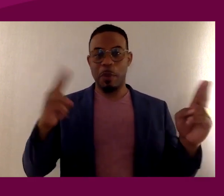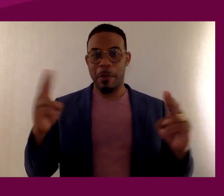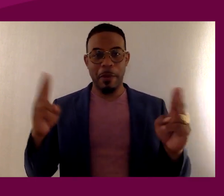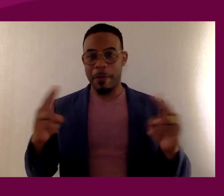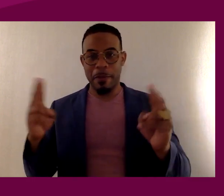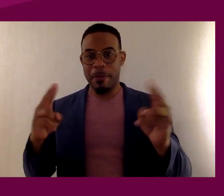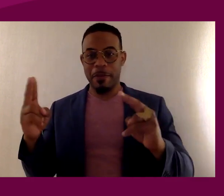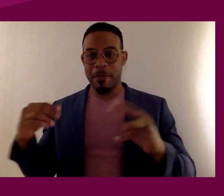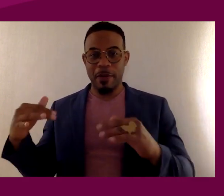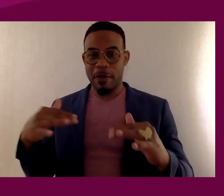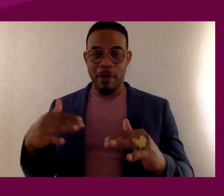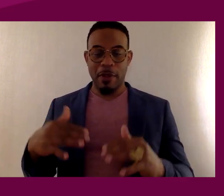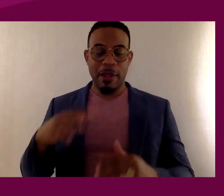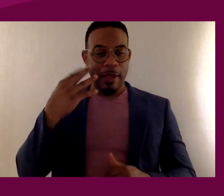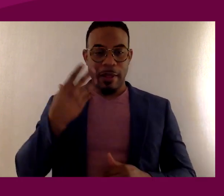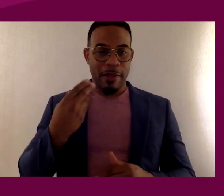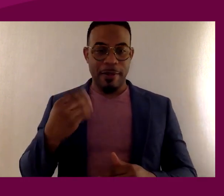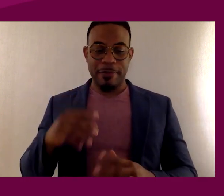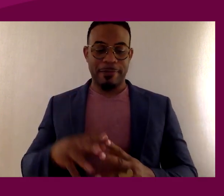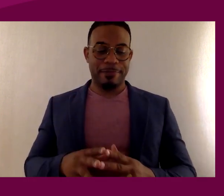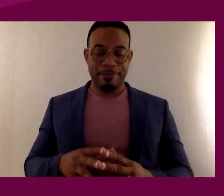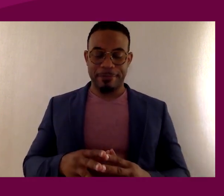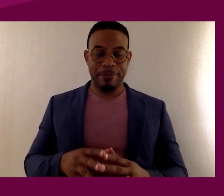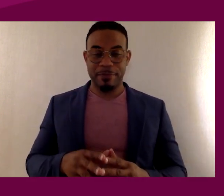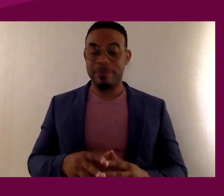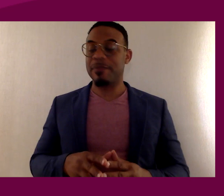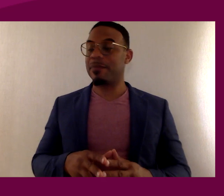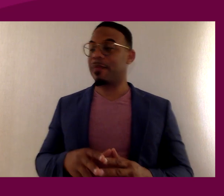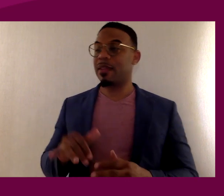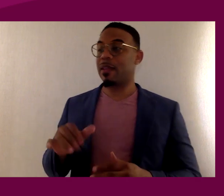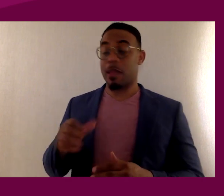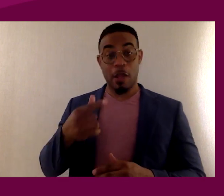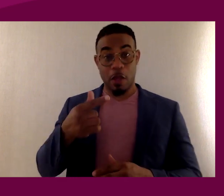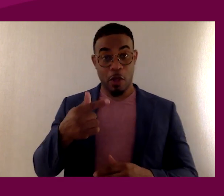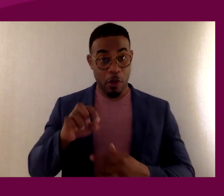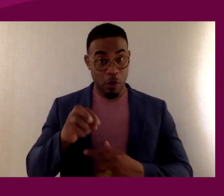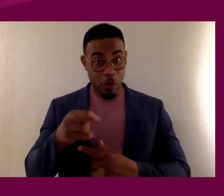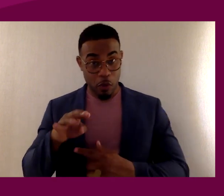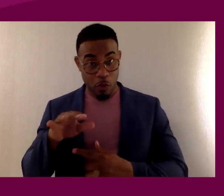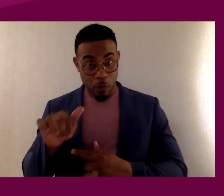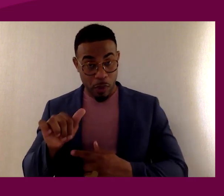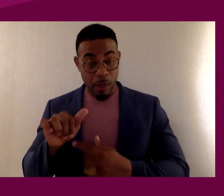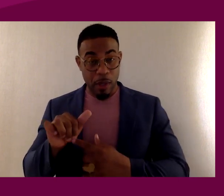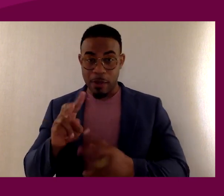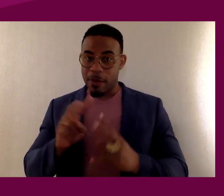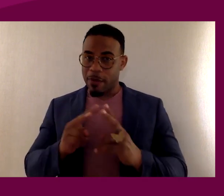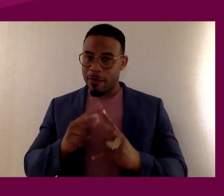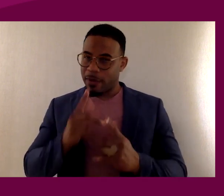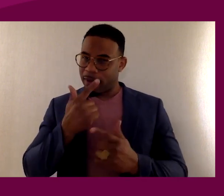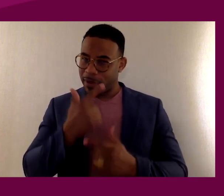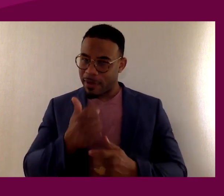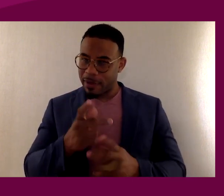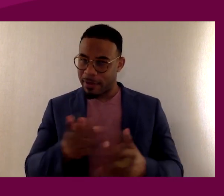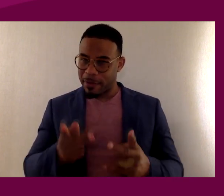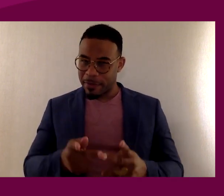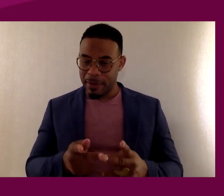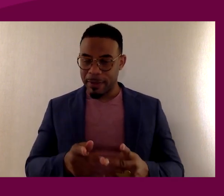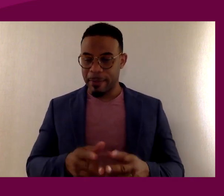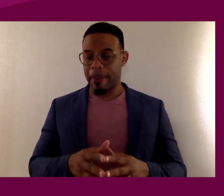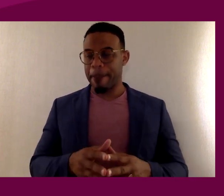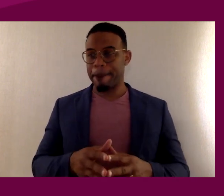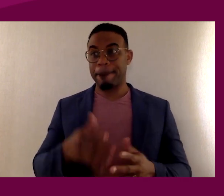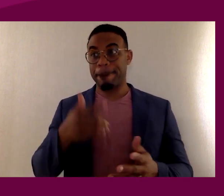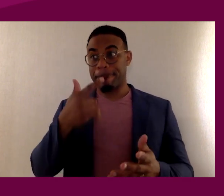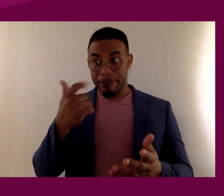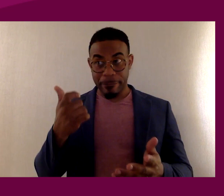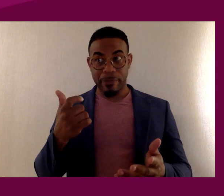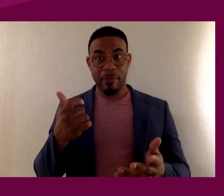also, they've been through it all, through the centuries. Georgia was a very interesting place